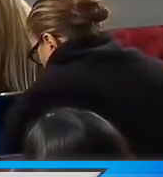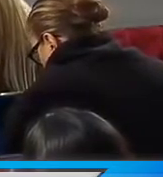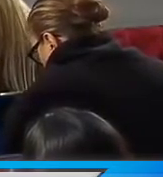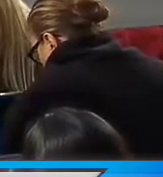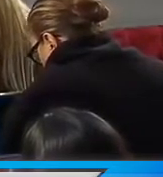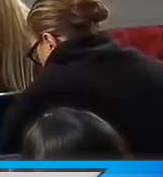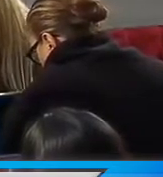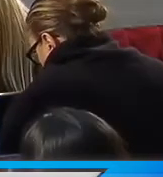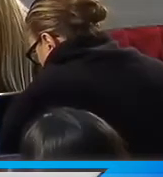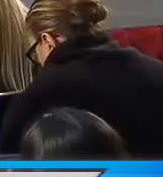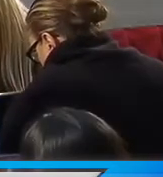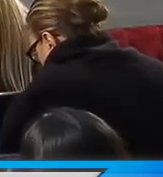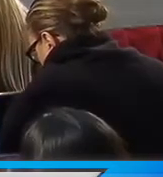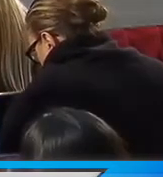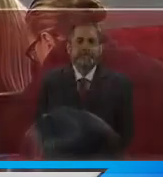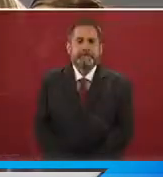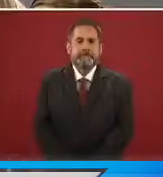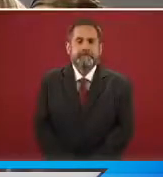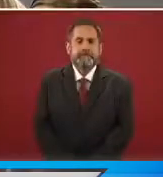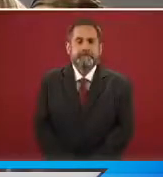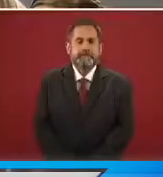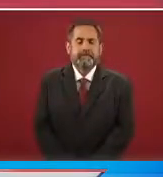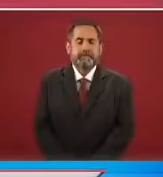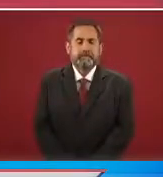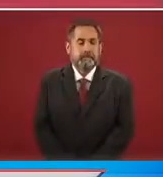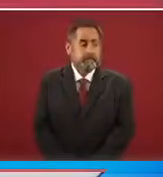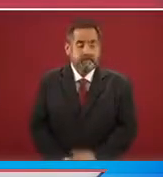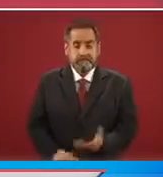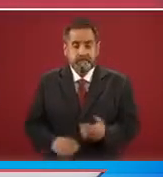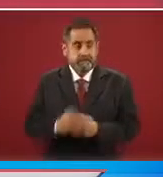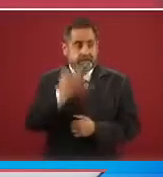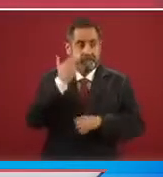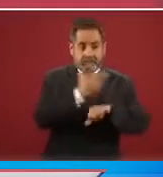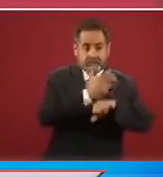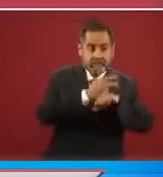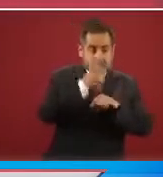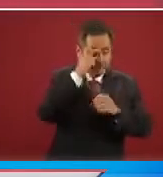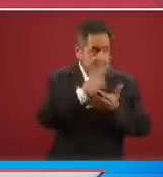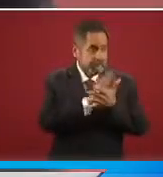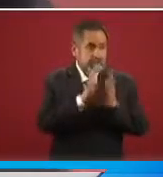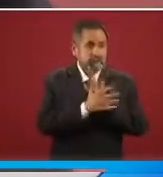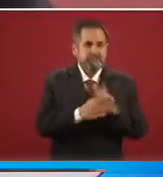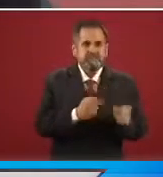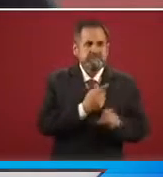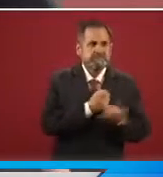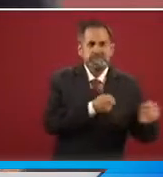This payment was made even though it was not stipulated in the penalty clauses for the suspension of the contract